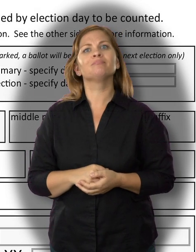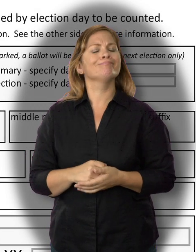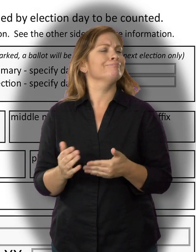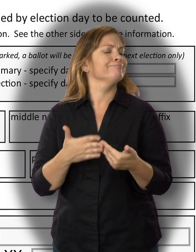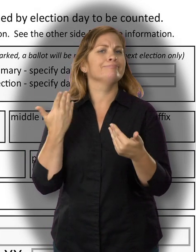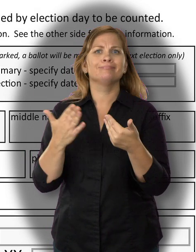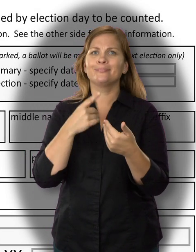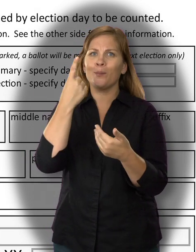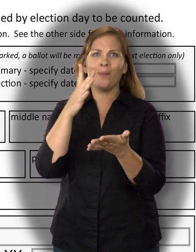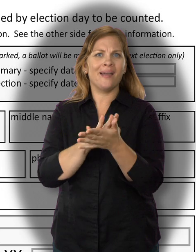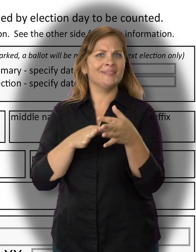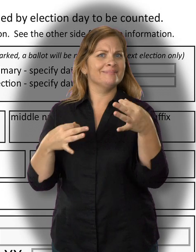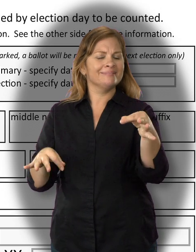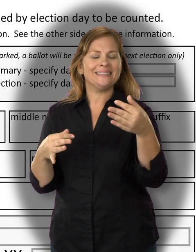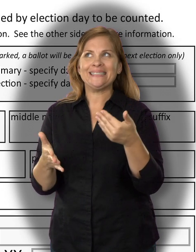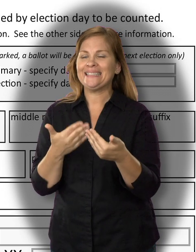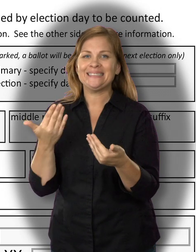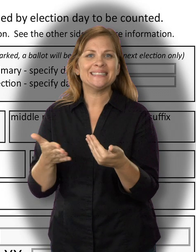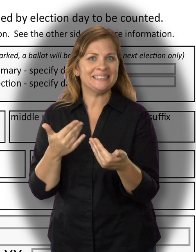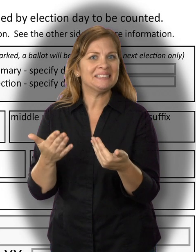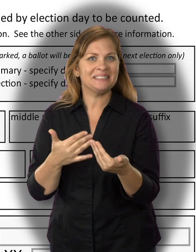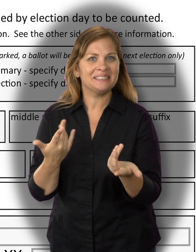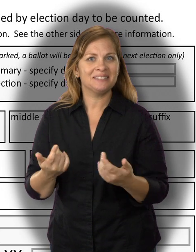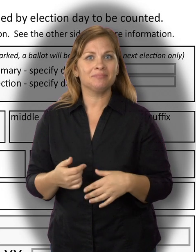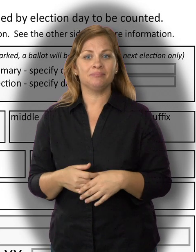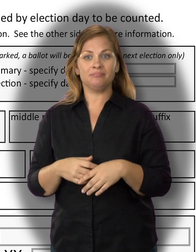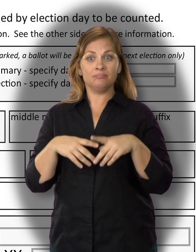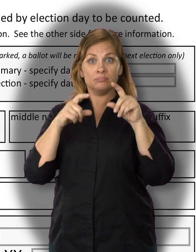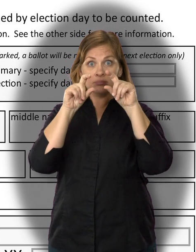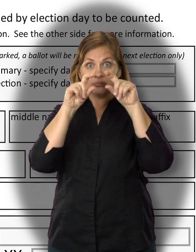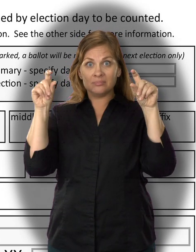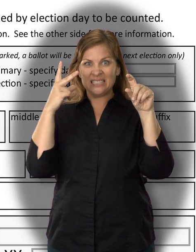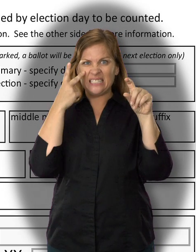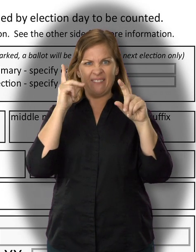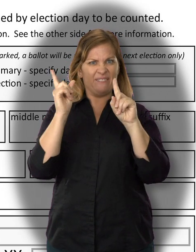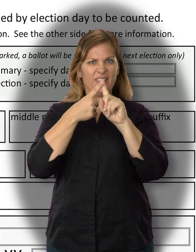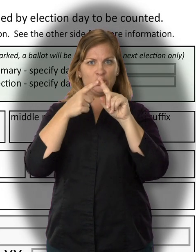Minnesota's Absentee Ballot Application is just one page.